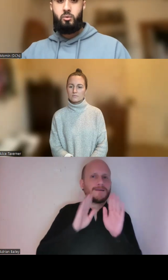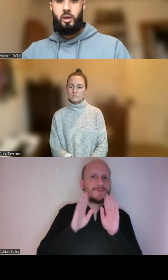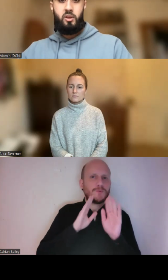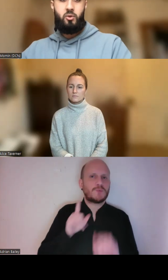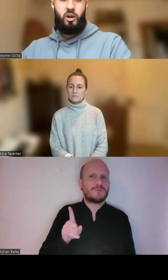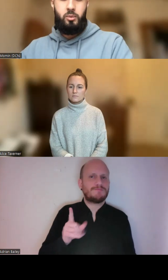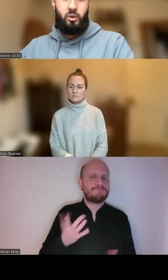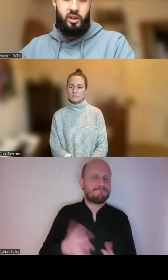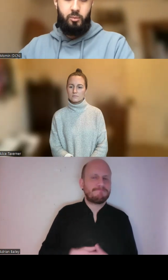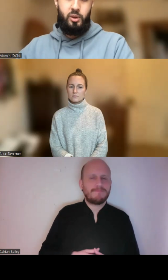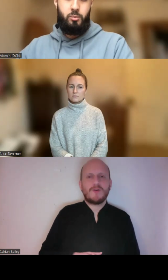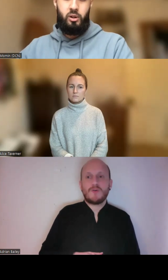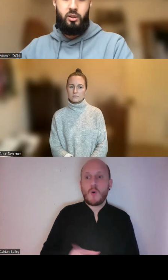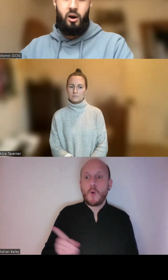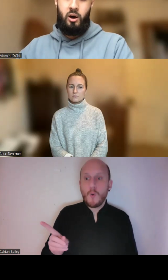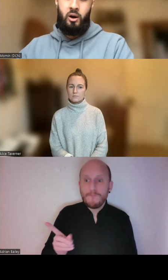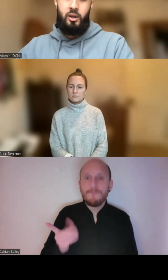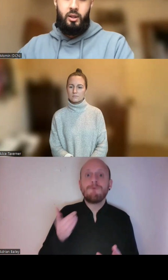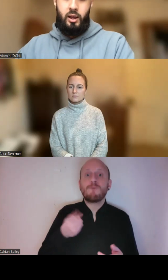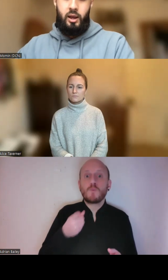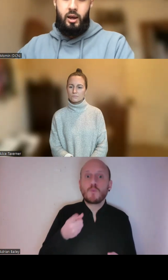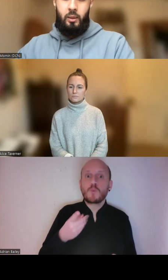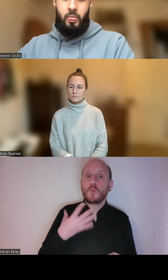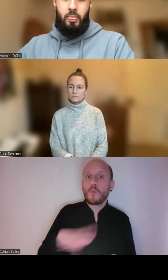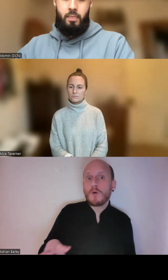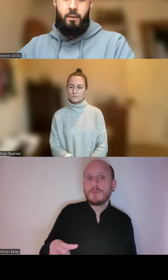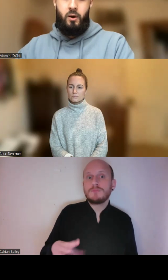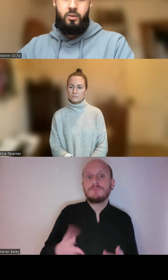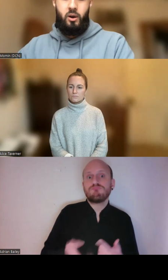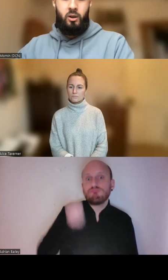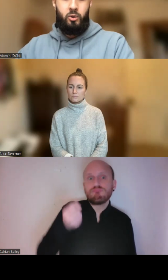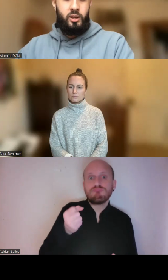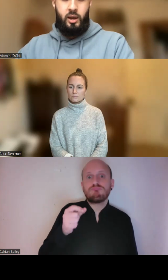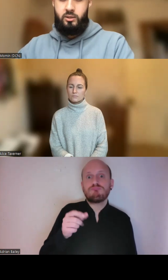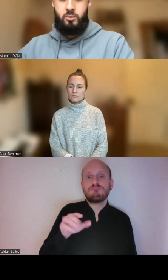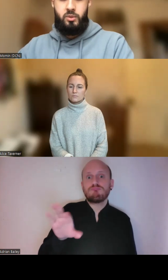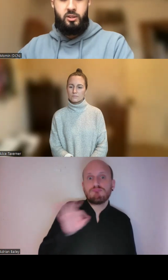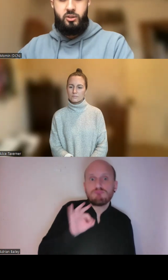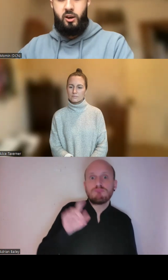Maybe if you want to be looking at people that are looking at some things that are